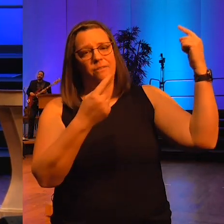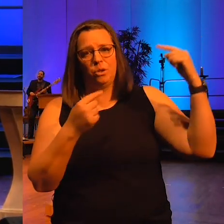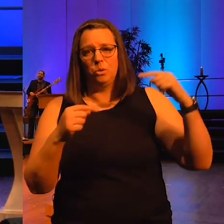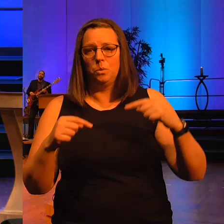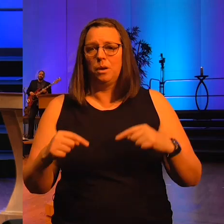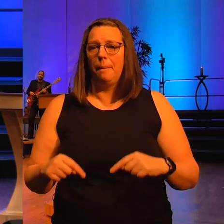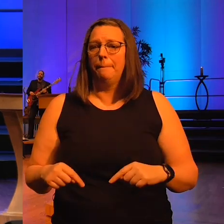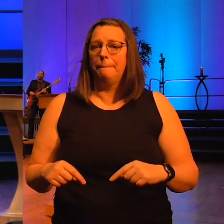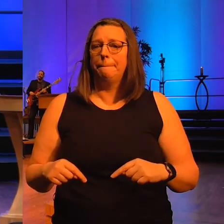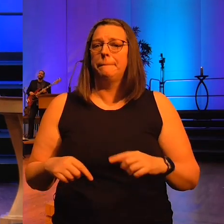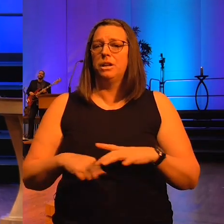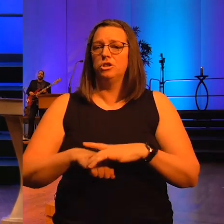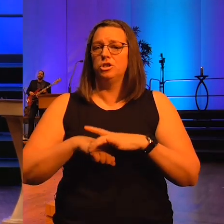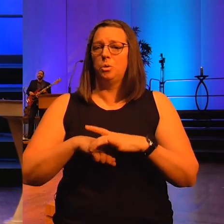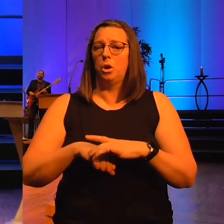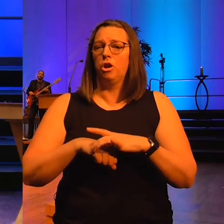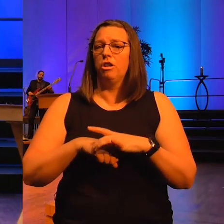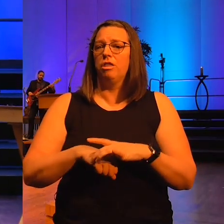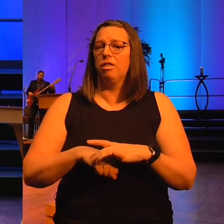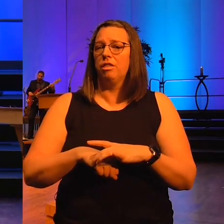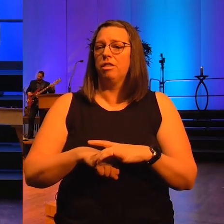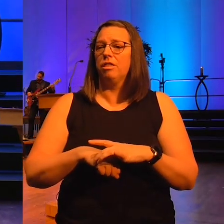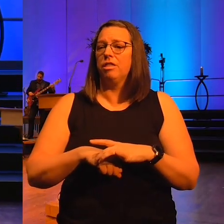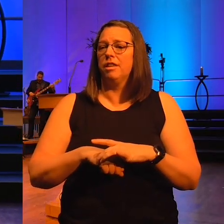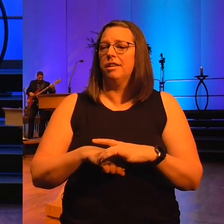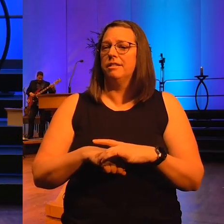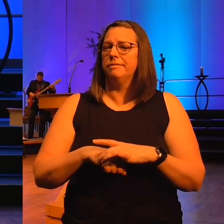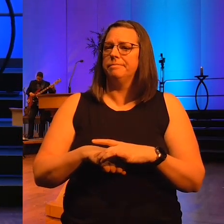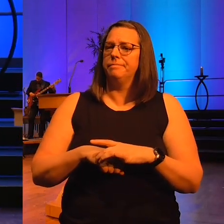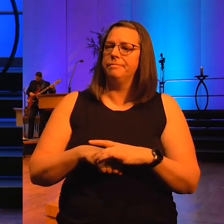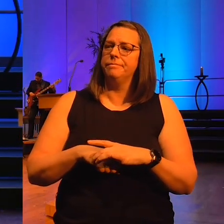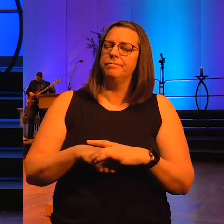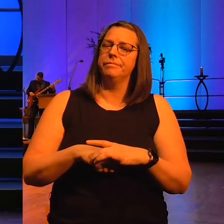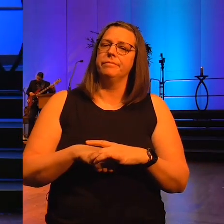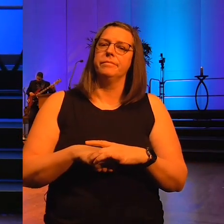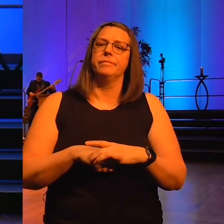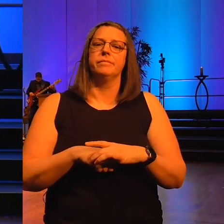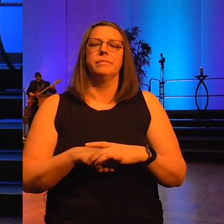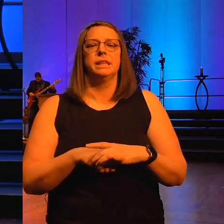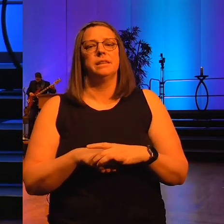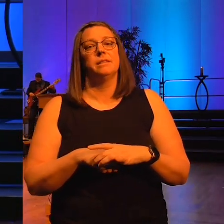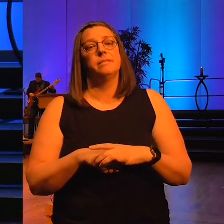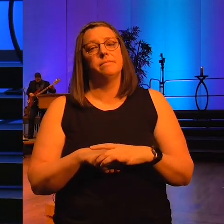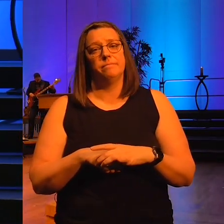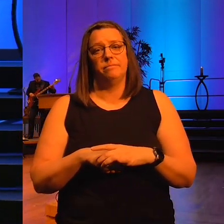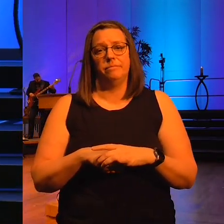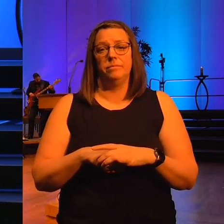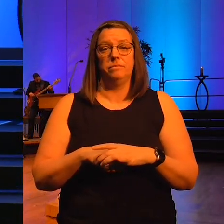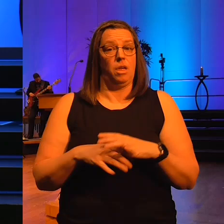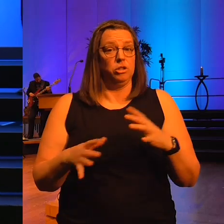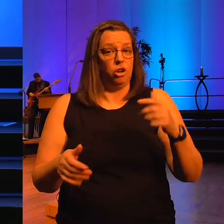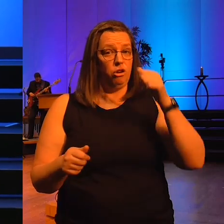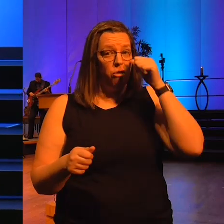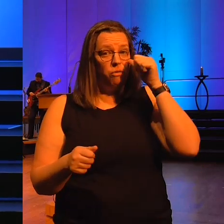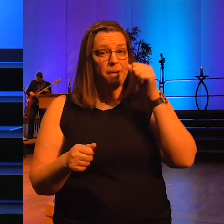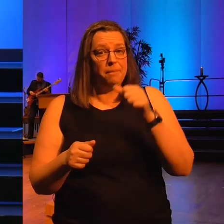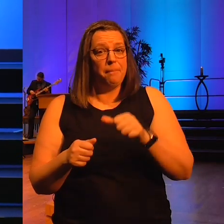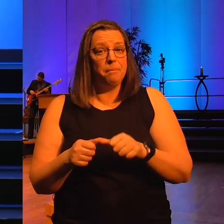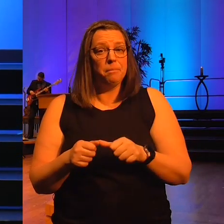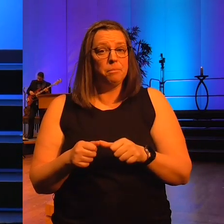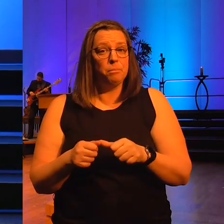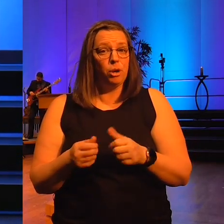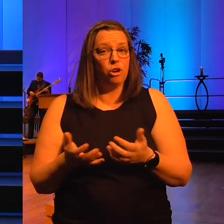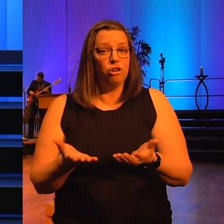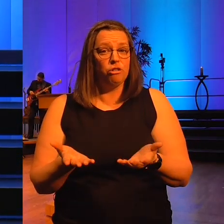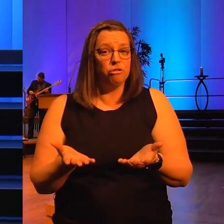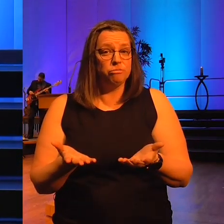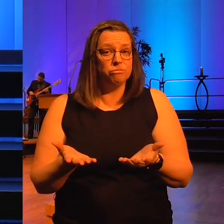to well do you remember do